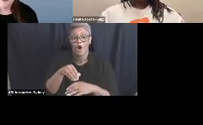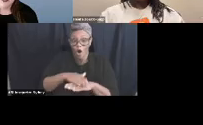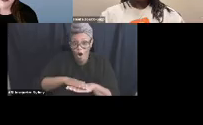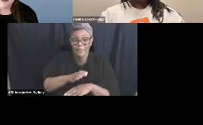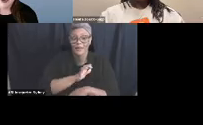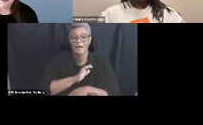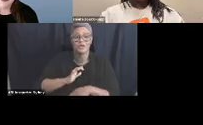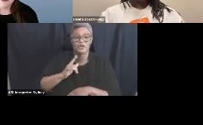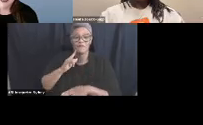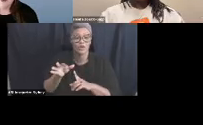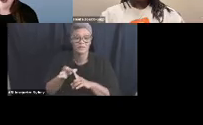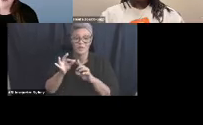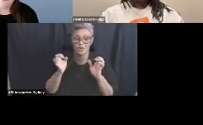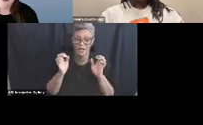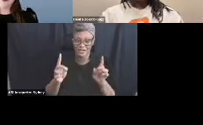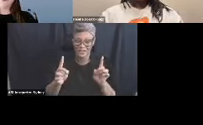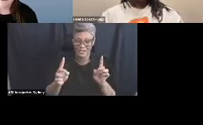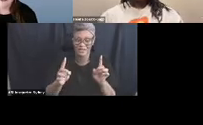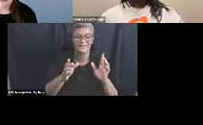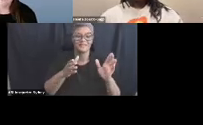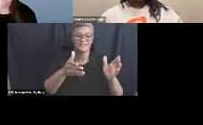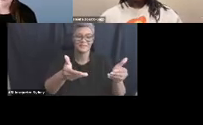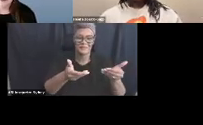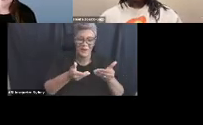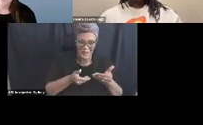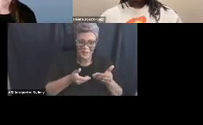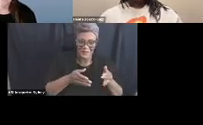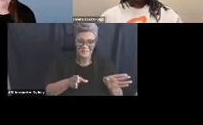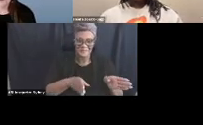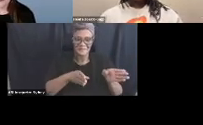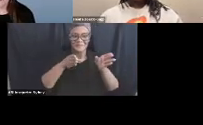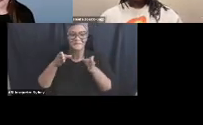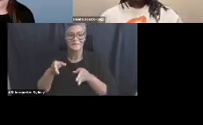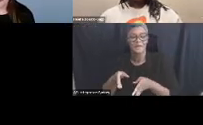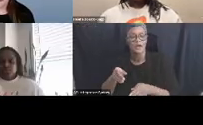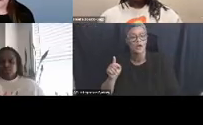And we have Dr. Tunette Powell, who is an activist mama, freedom dreamer, and